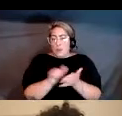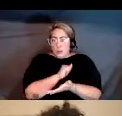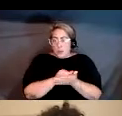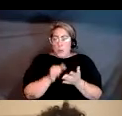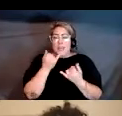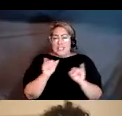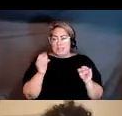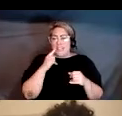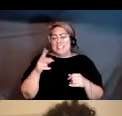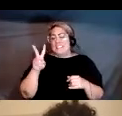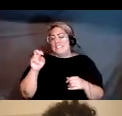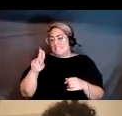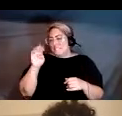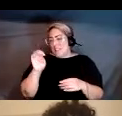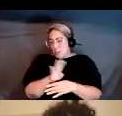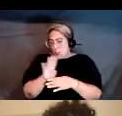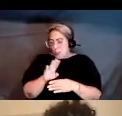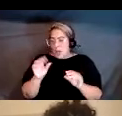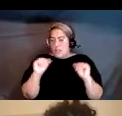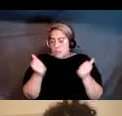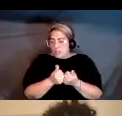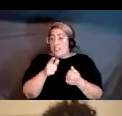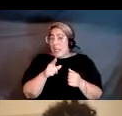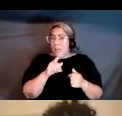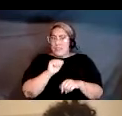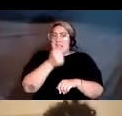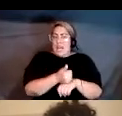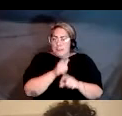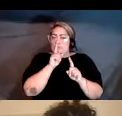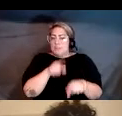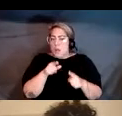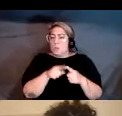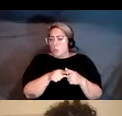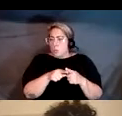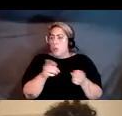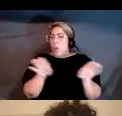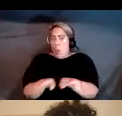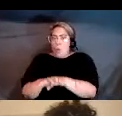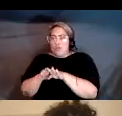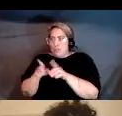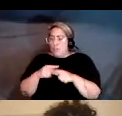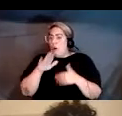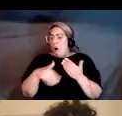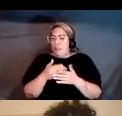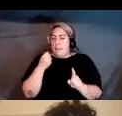closures. So we are a young organization. Five OC 6 membership organization.